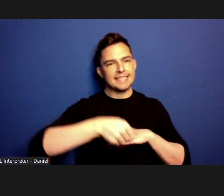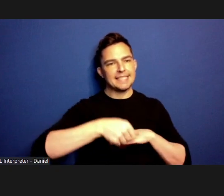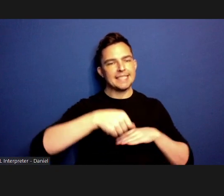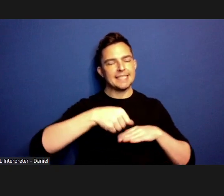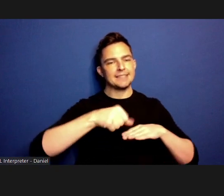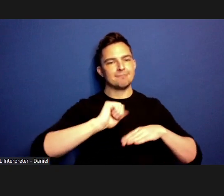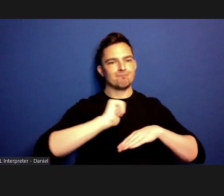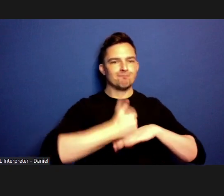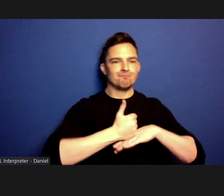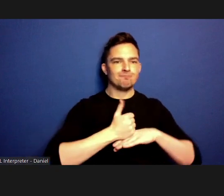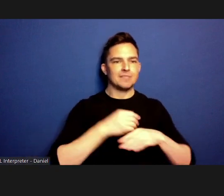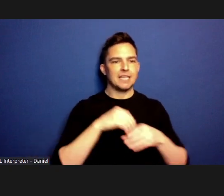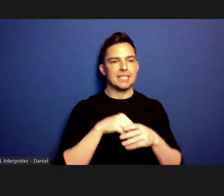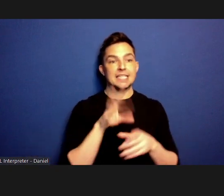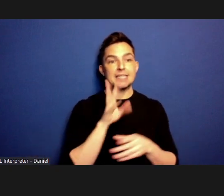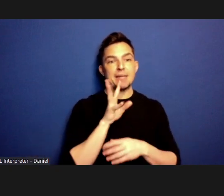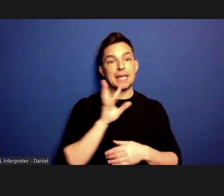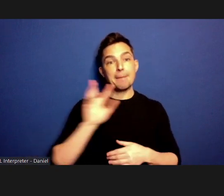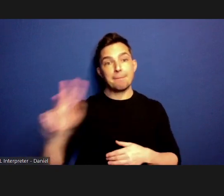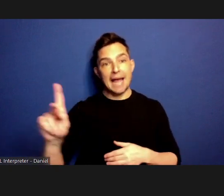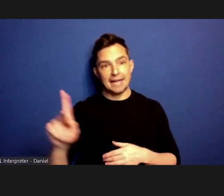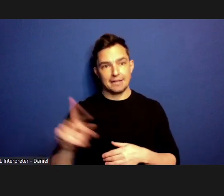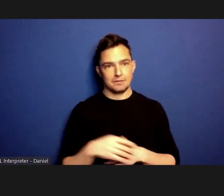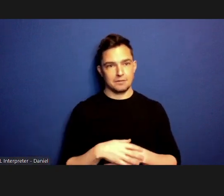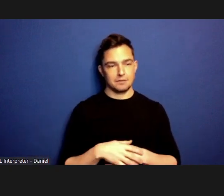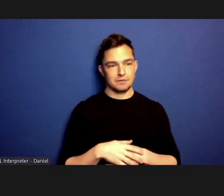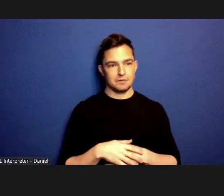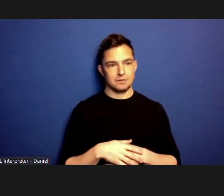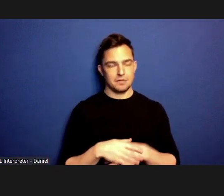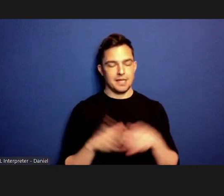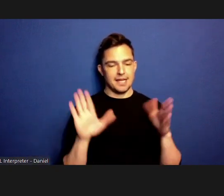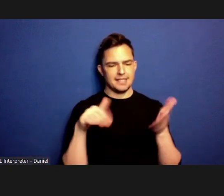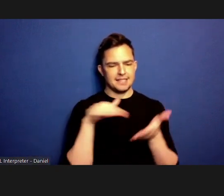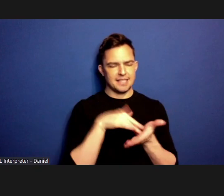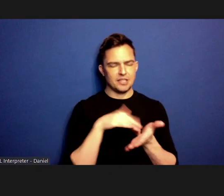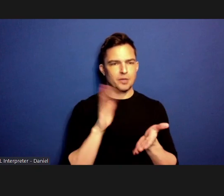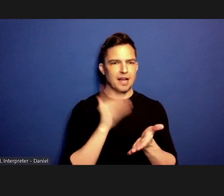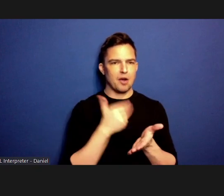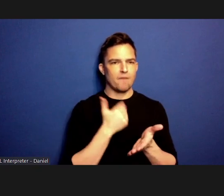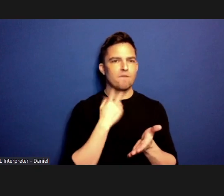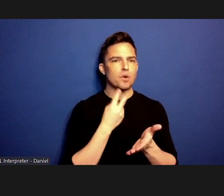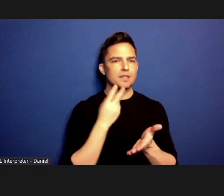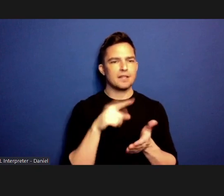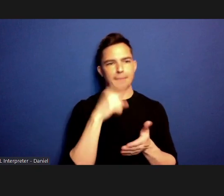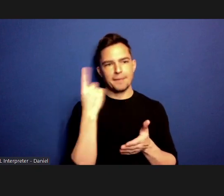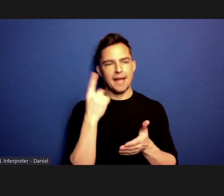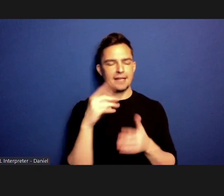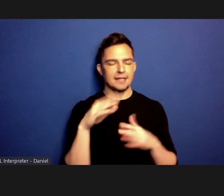speaking back and centering our voices as black, indigenous and racialized people. And